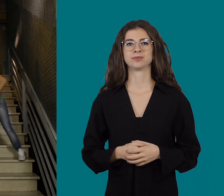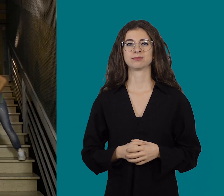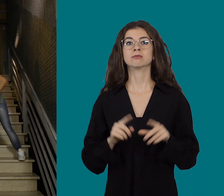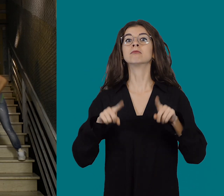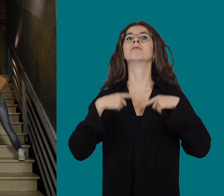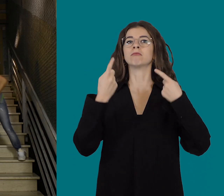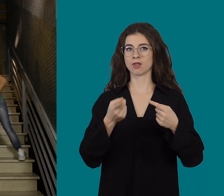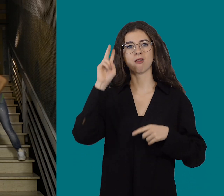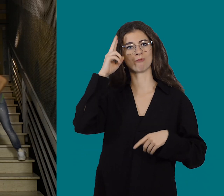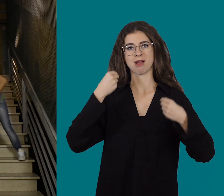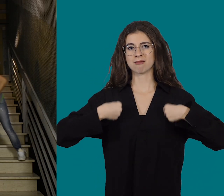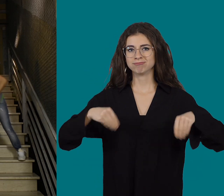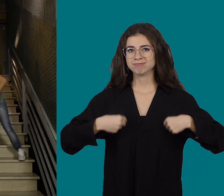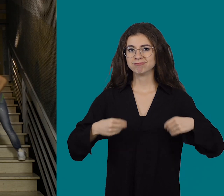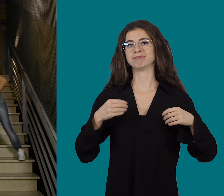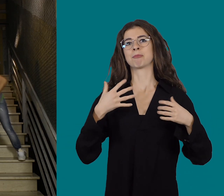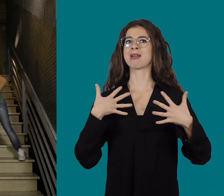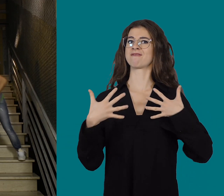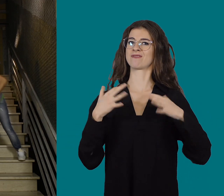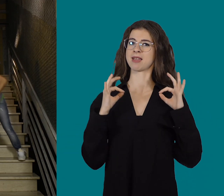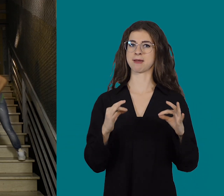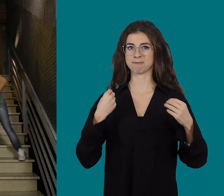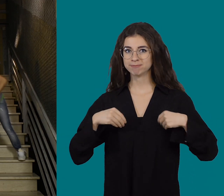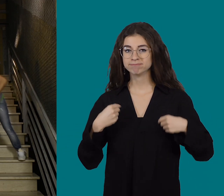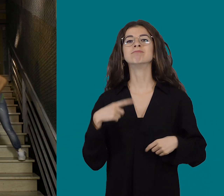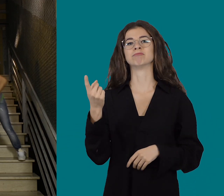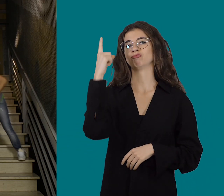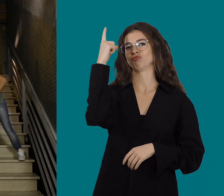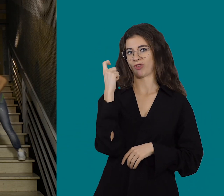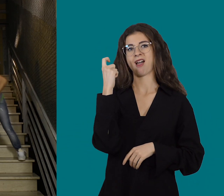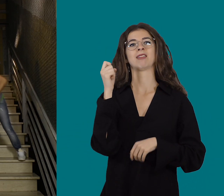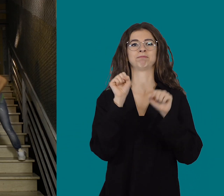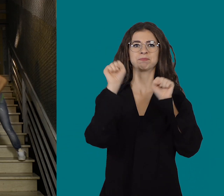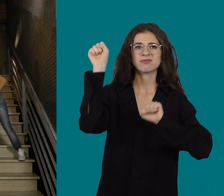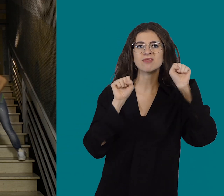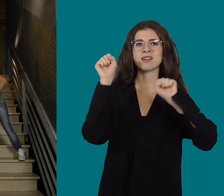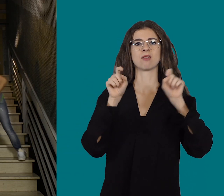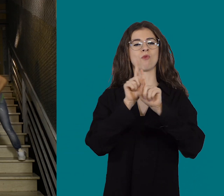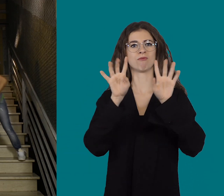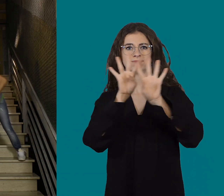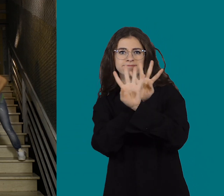Then they start thinking about the outfit which needs to be comfortable and then they start rehearsing the moves